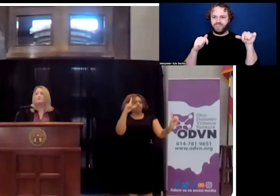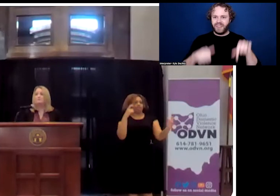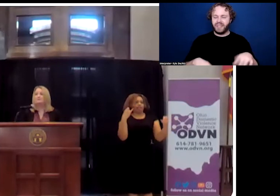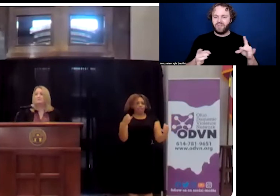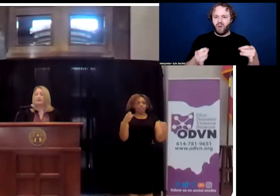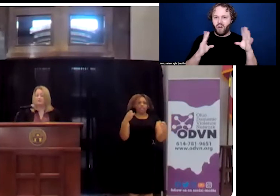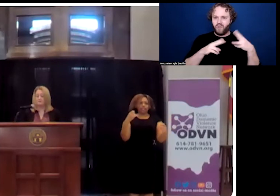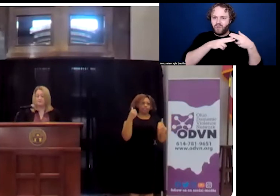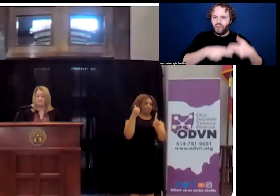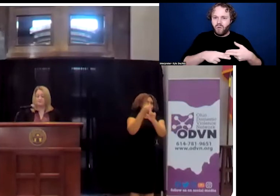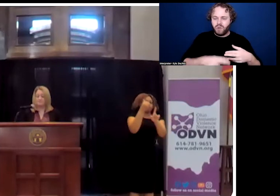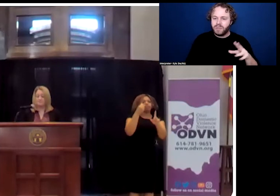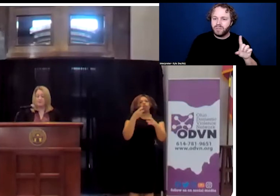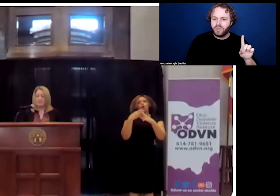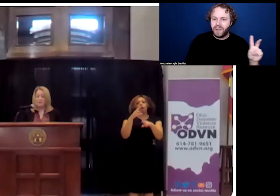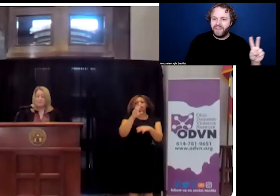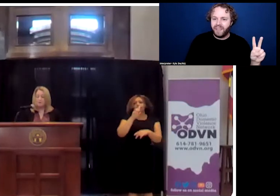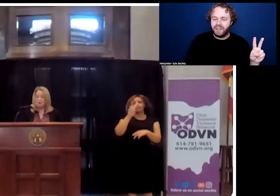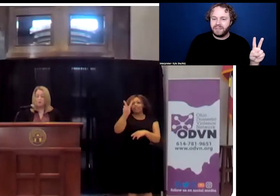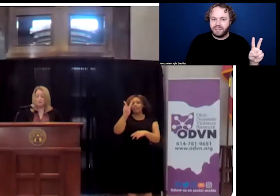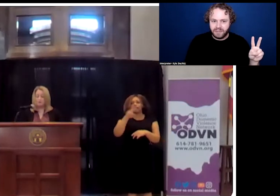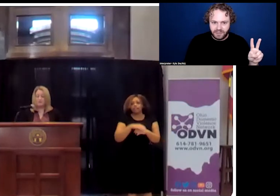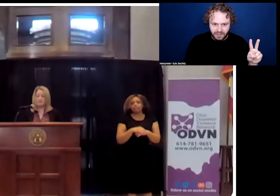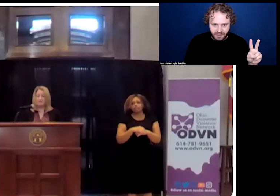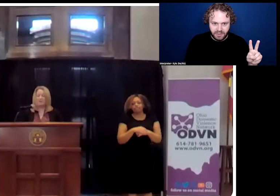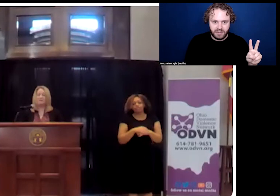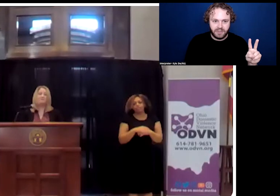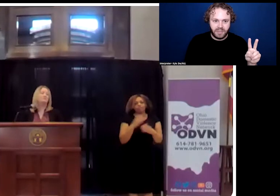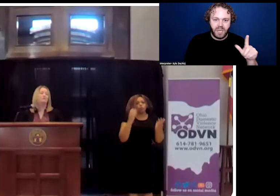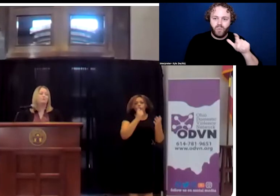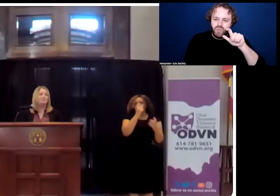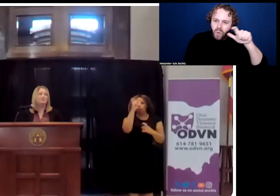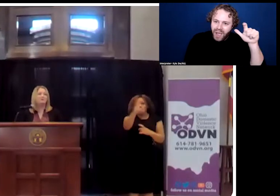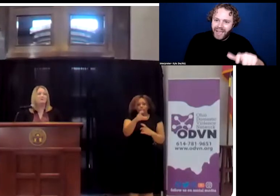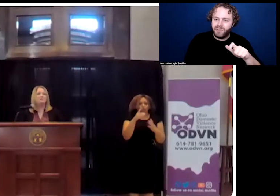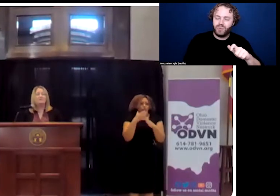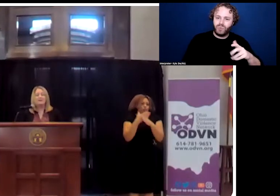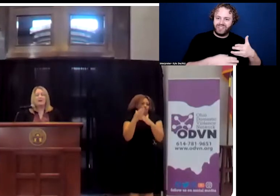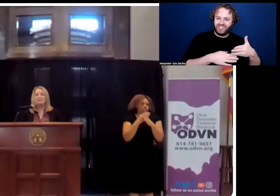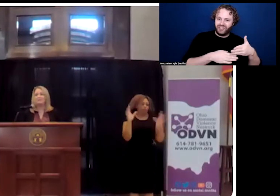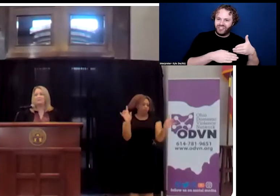domestic violence, and we no longer need to share the horrific fatality